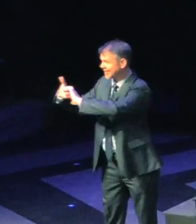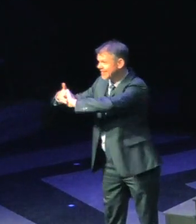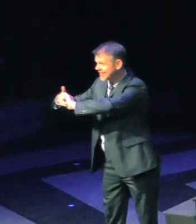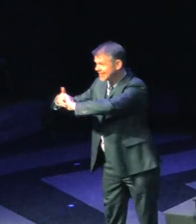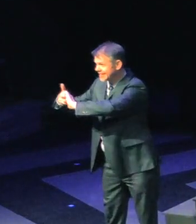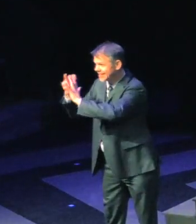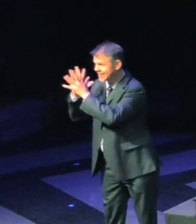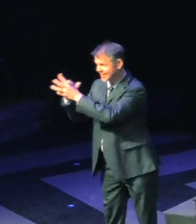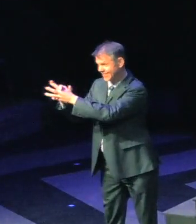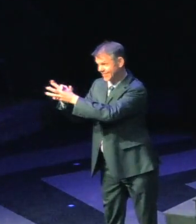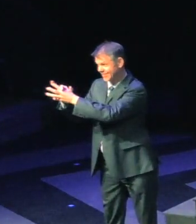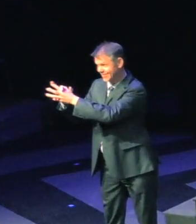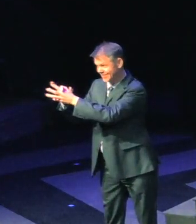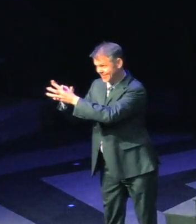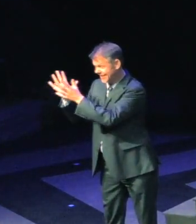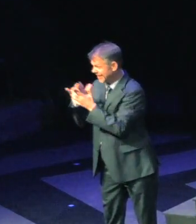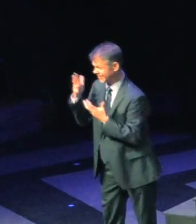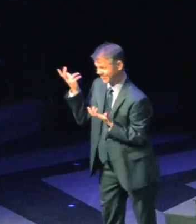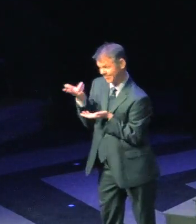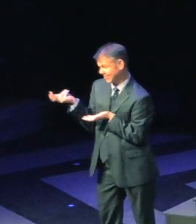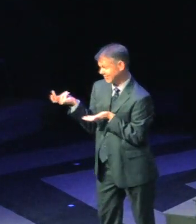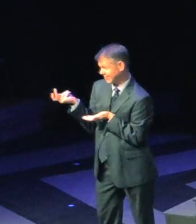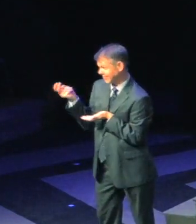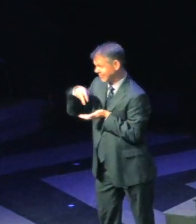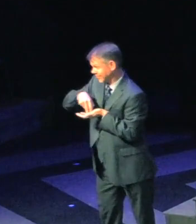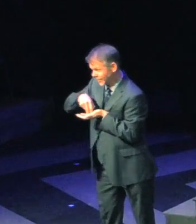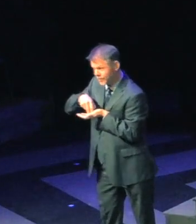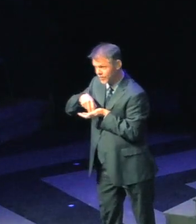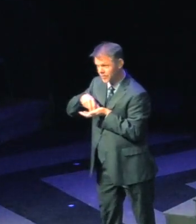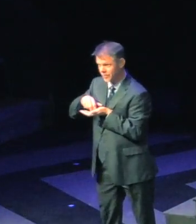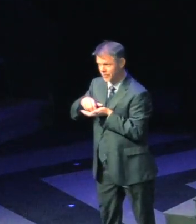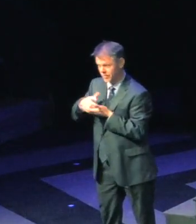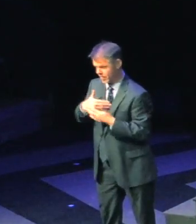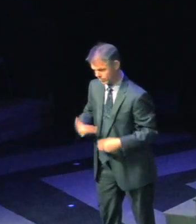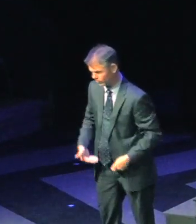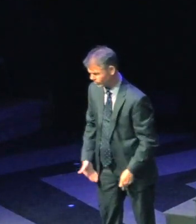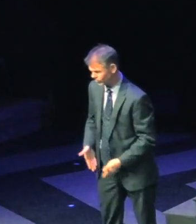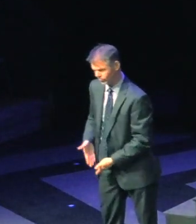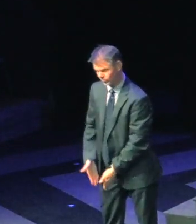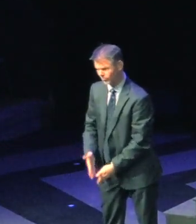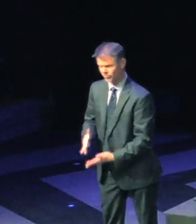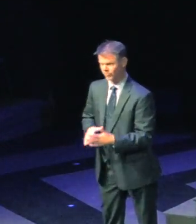I leaned on her shoulders and I stood up you know I had lost all the mobility in my legs and my skin